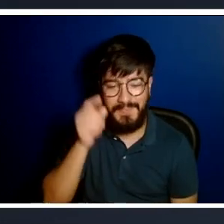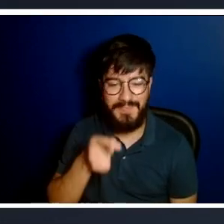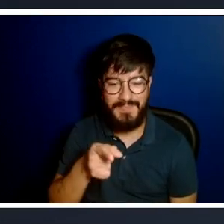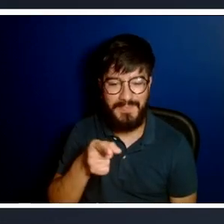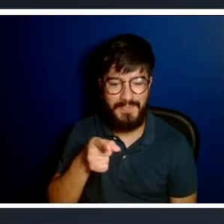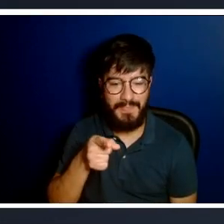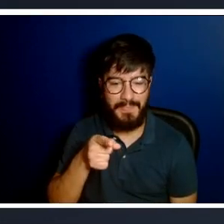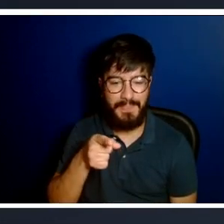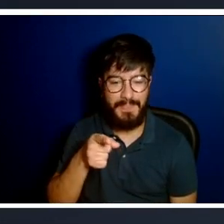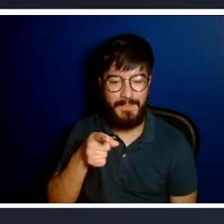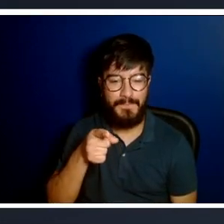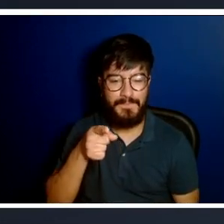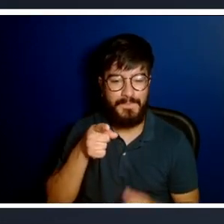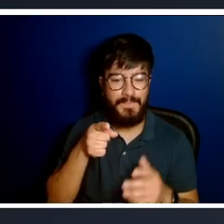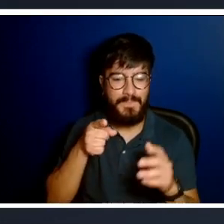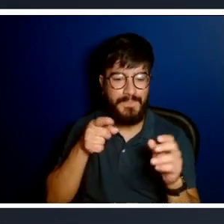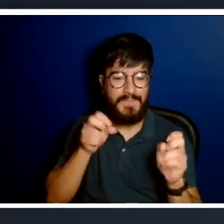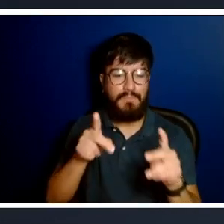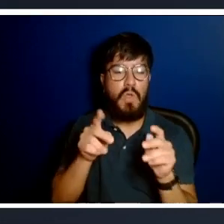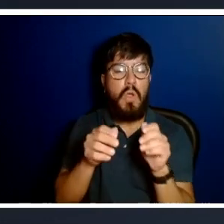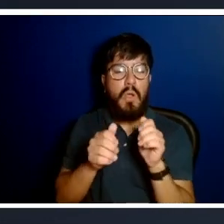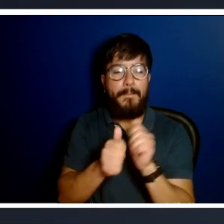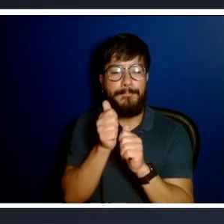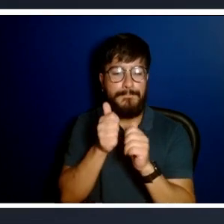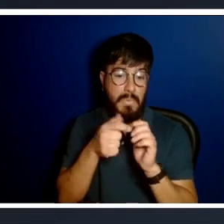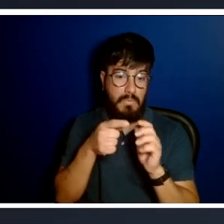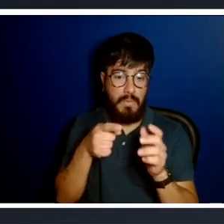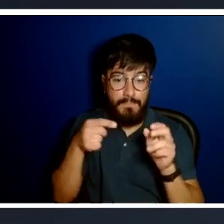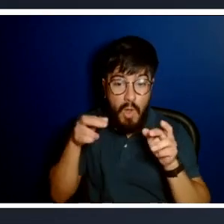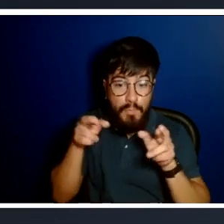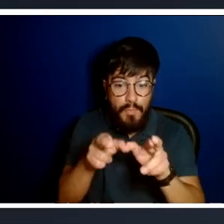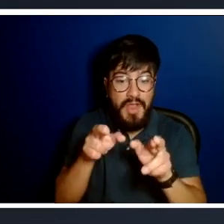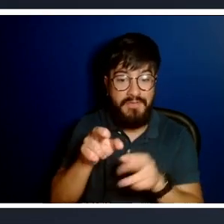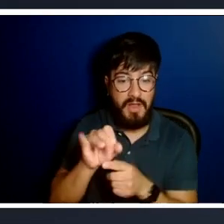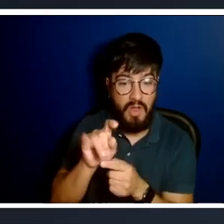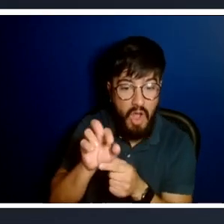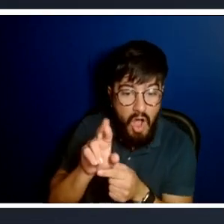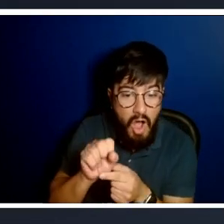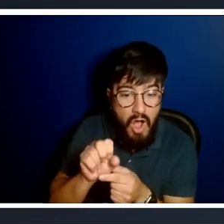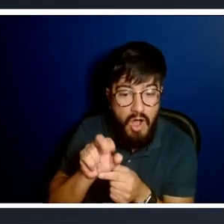giant panda. They do love snow, a little bit of Gold Lion Tamrin, but most of you said that Red